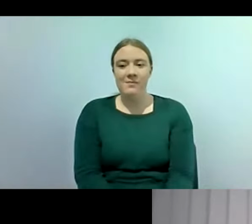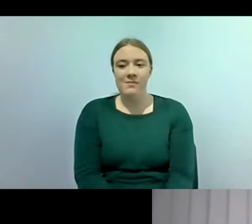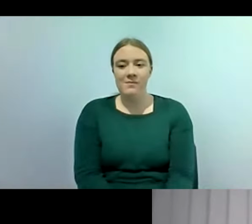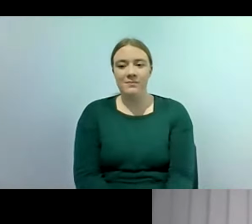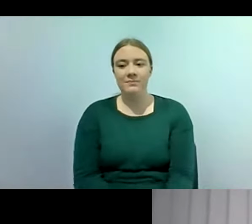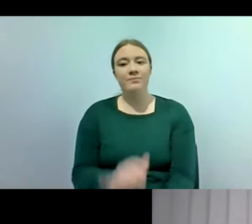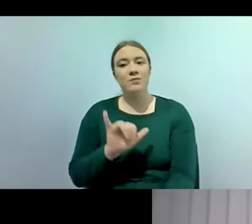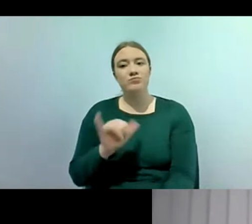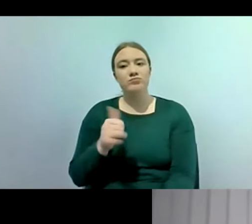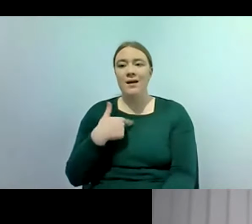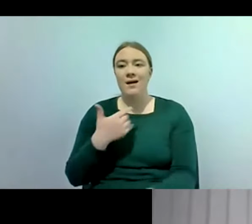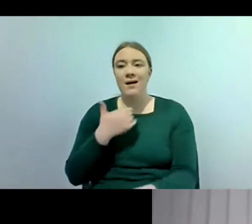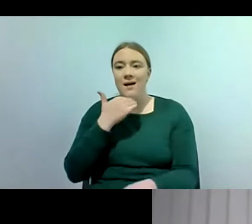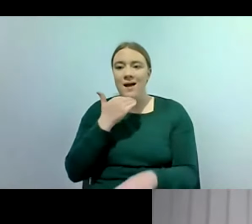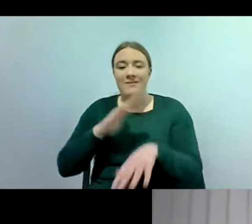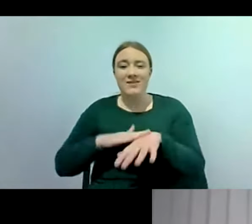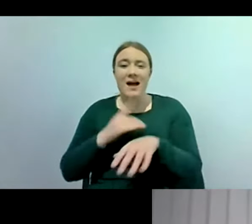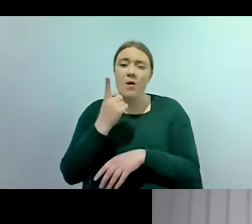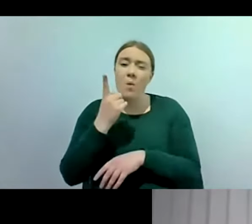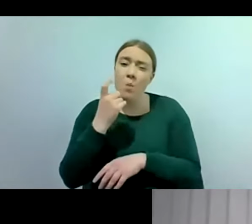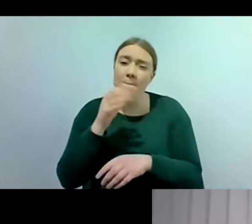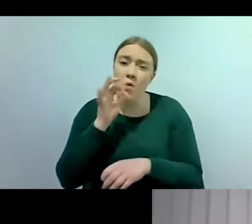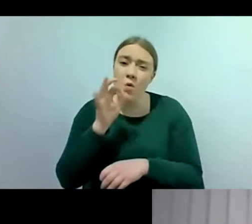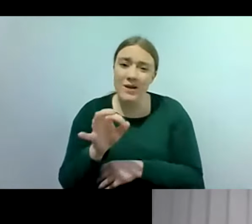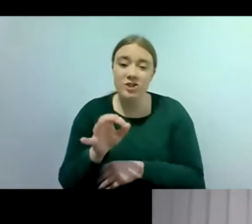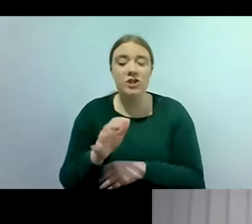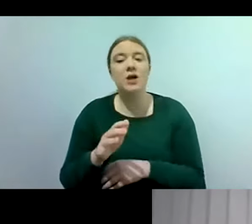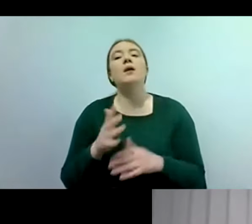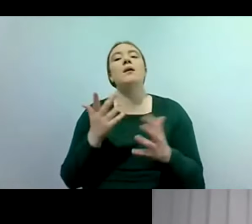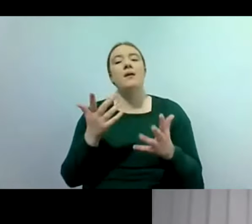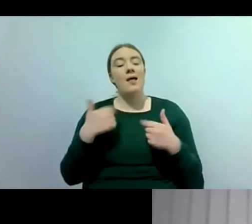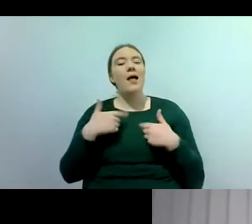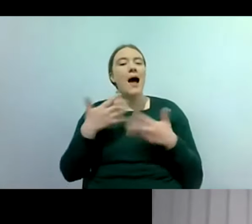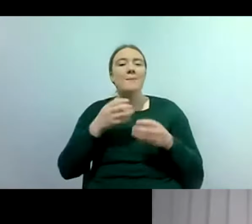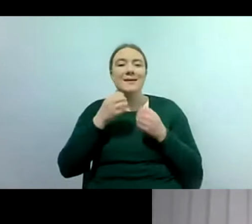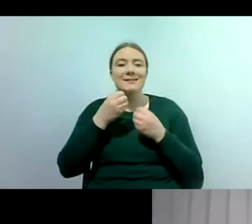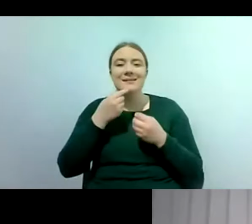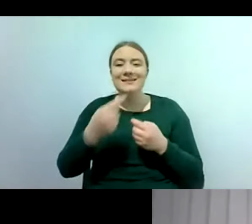answer one more question and then as i mentioned at the beginning and we'll do our best to answer